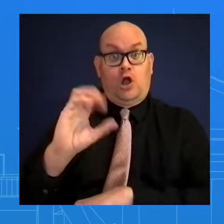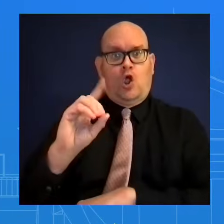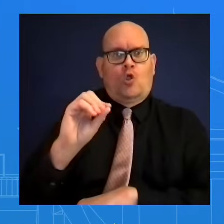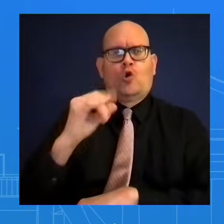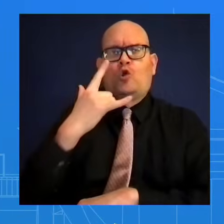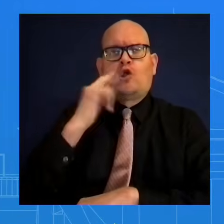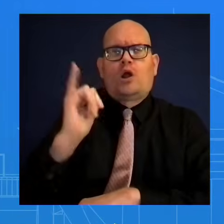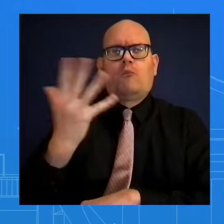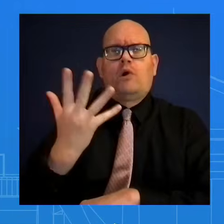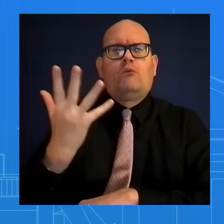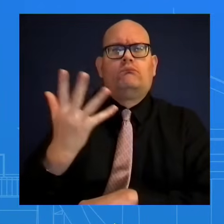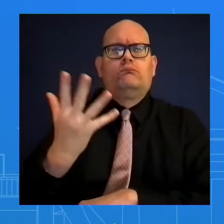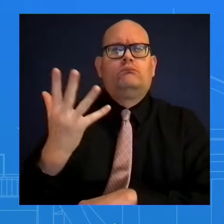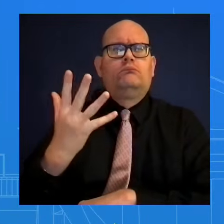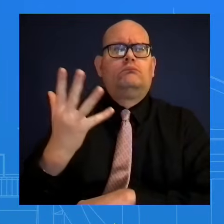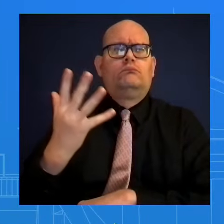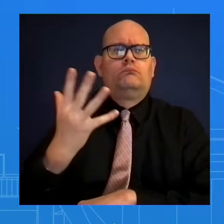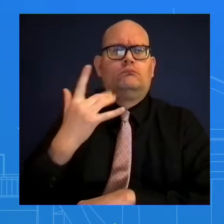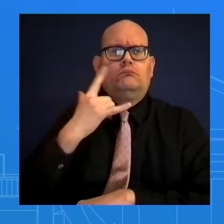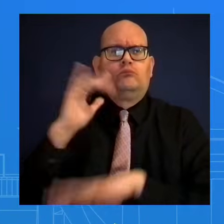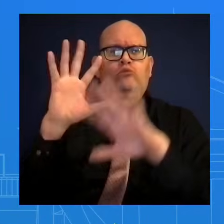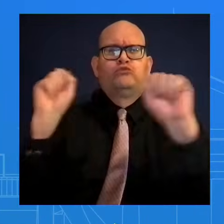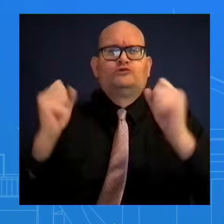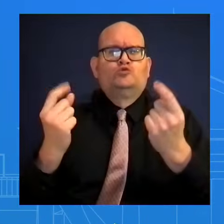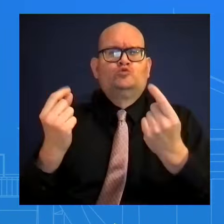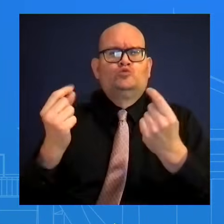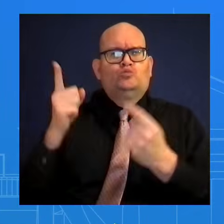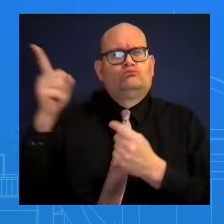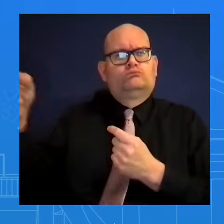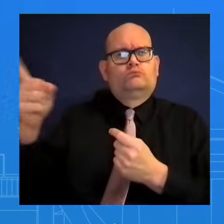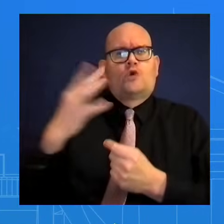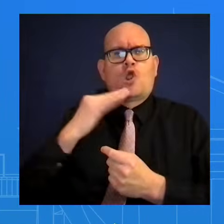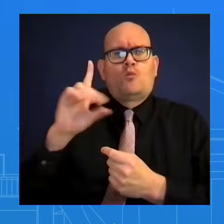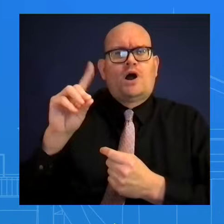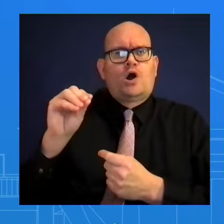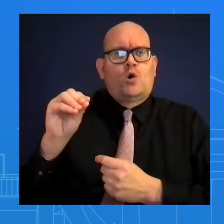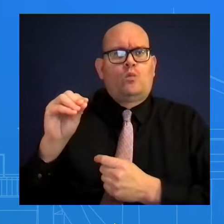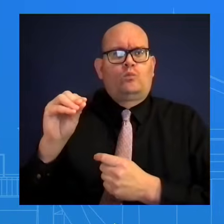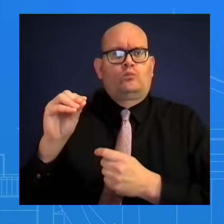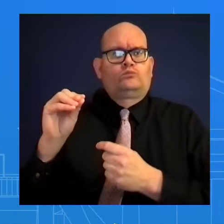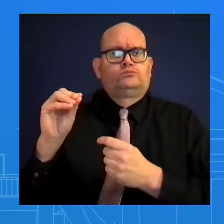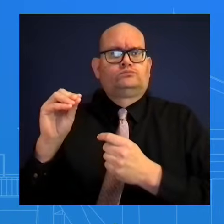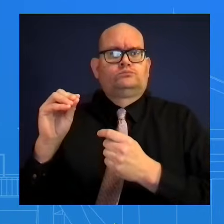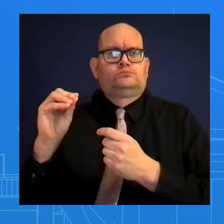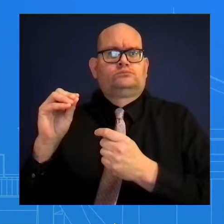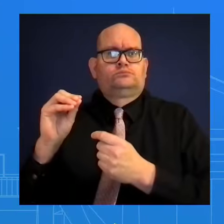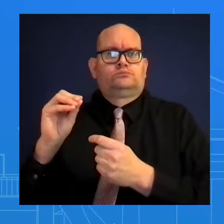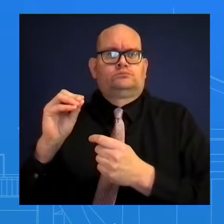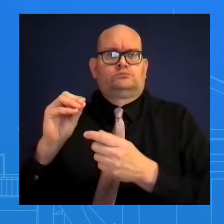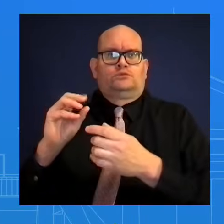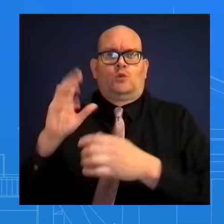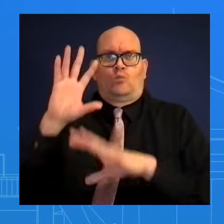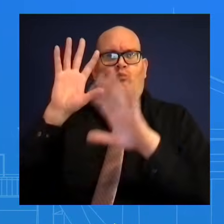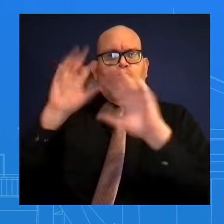making phone calls from here -- Ms. Jean-Pierre: So, we -- The Press: -- at The White House, but how is he going to stay connected to this process? Ms. Jean-Pierre: So, we believe that this is going to happen --